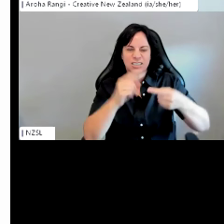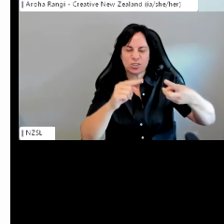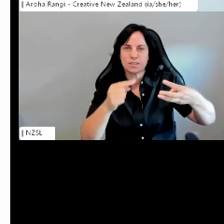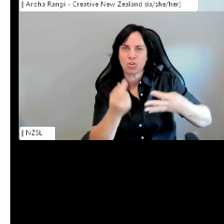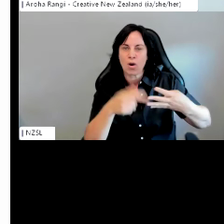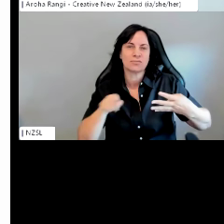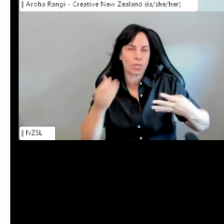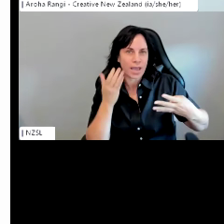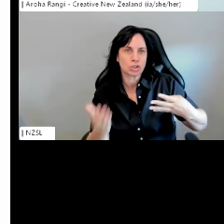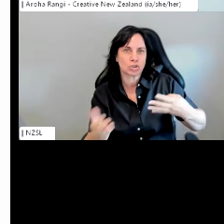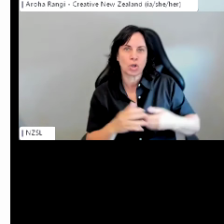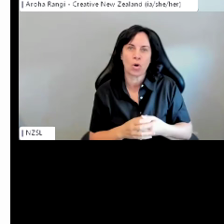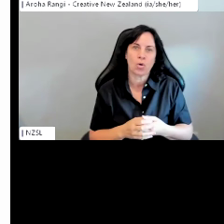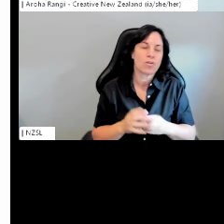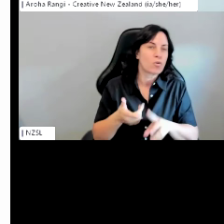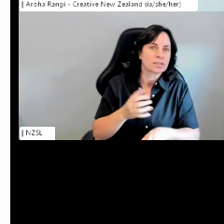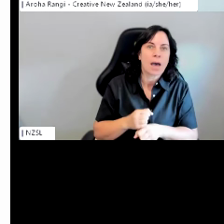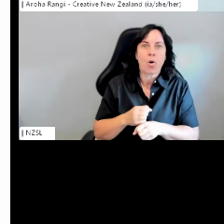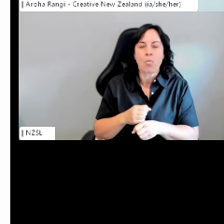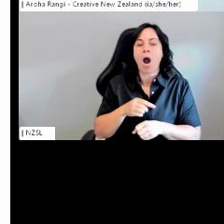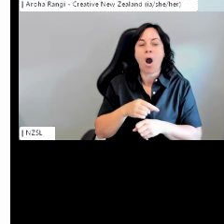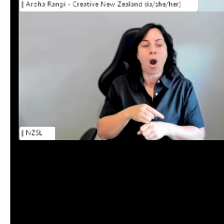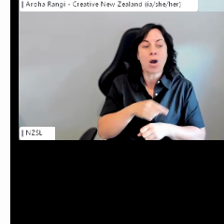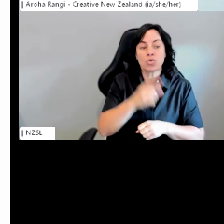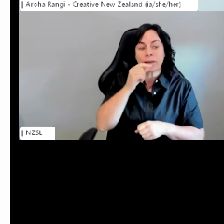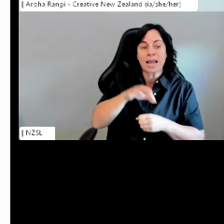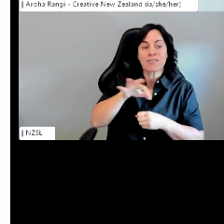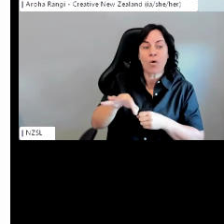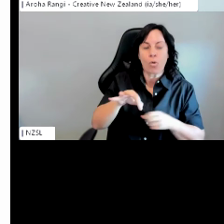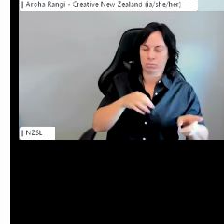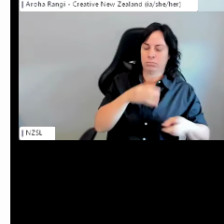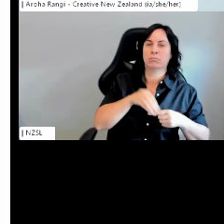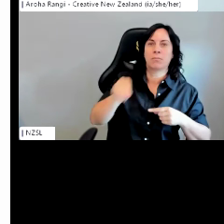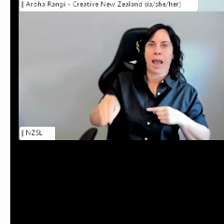what you can and other kinds of things, but we're seeing now some structured versions of that. So,